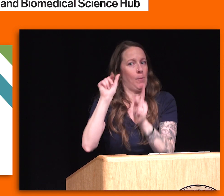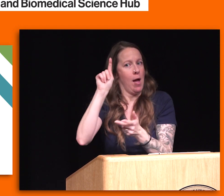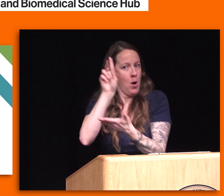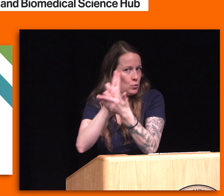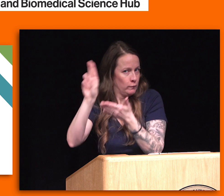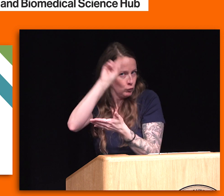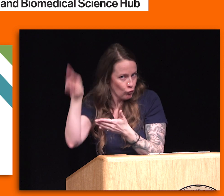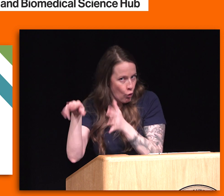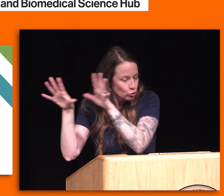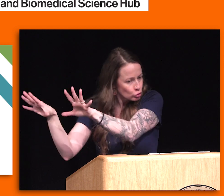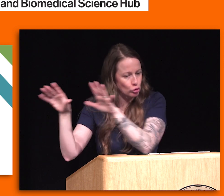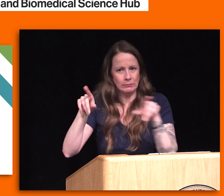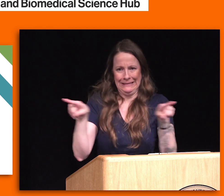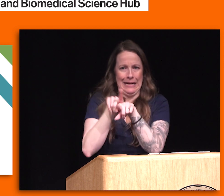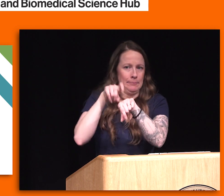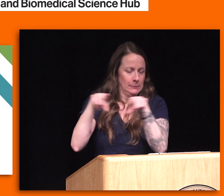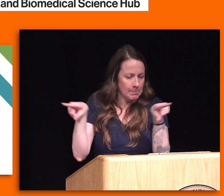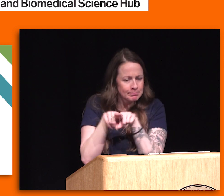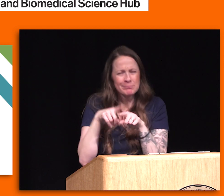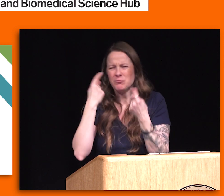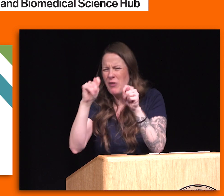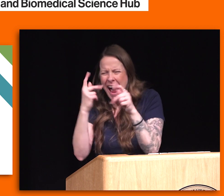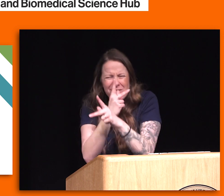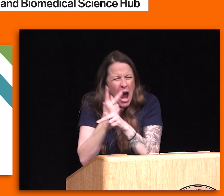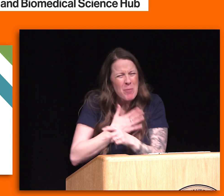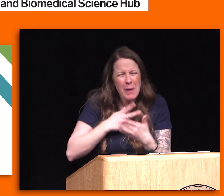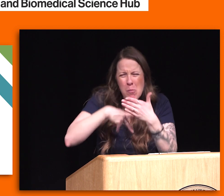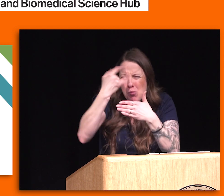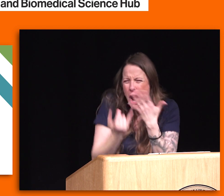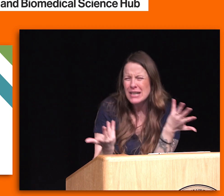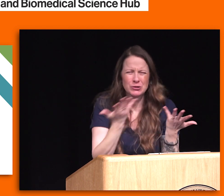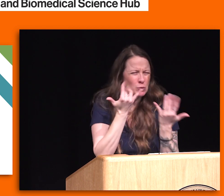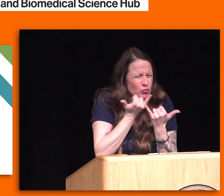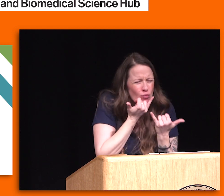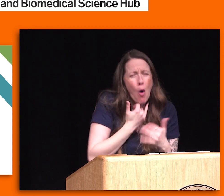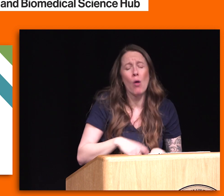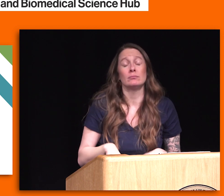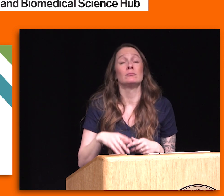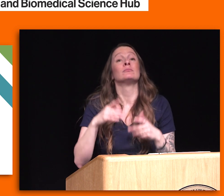the Deaf community at the U of R instead during that time. But at the same time, I was wondering what would happen with my project.